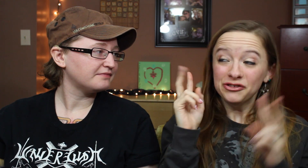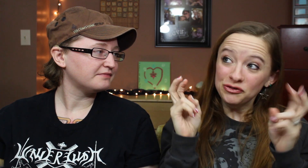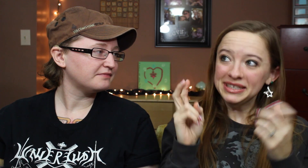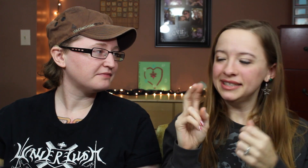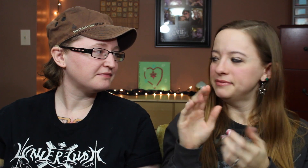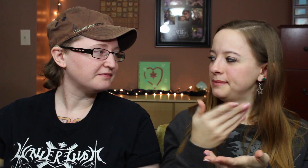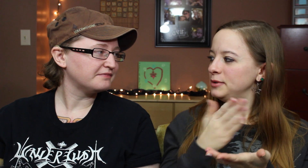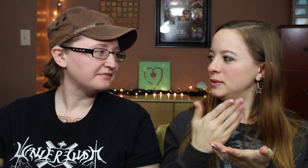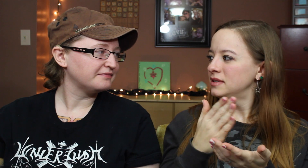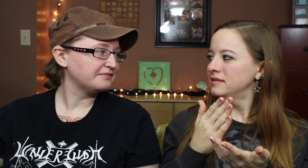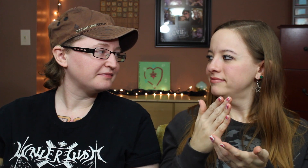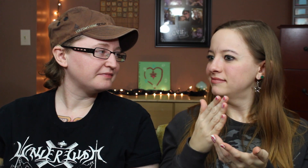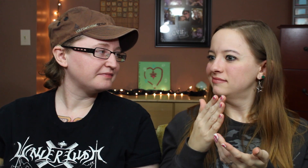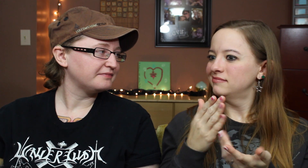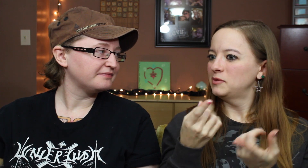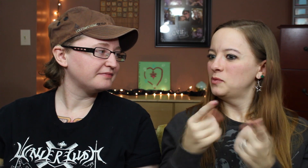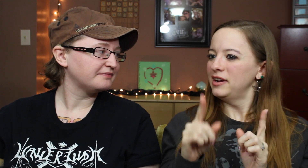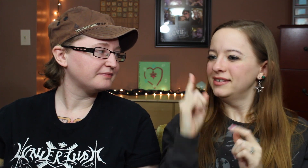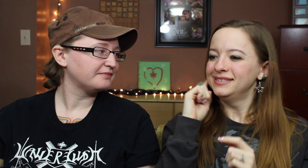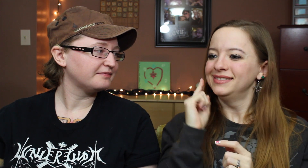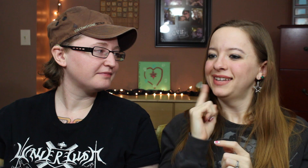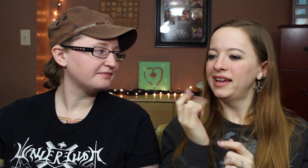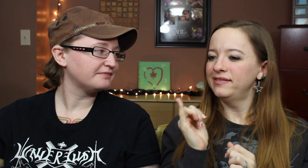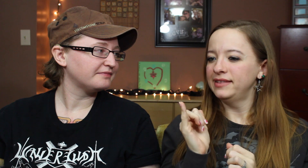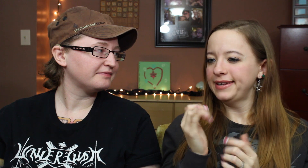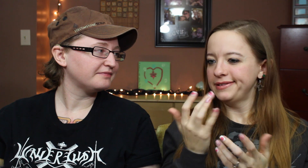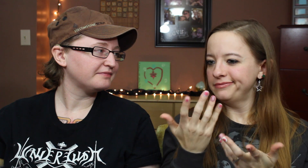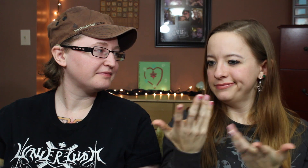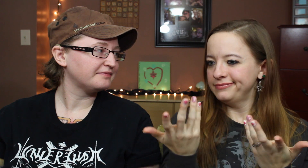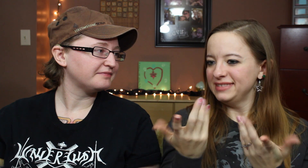about the actually like "hearing" of the music.